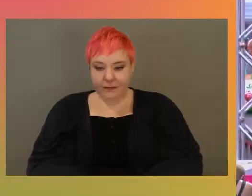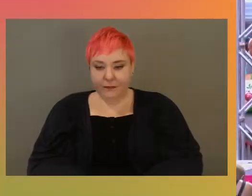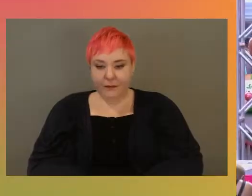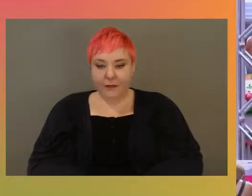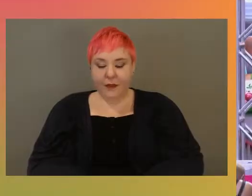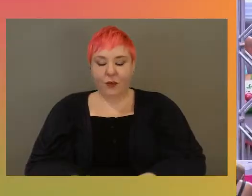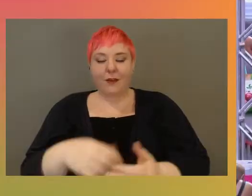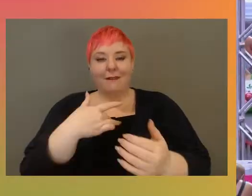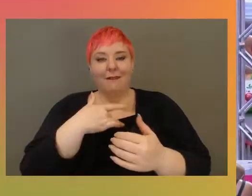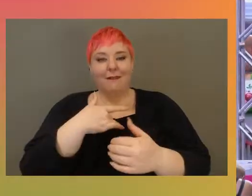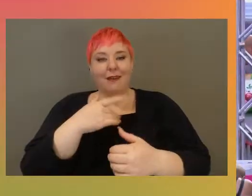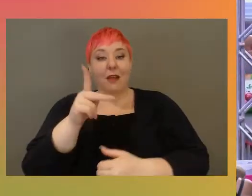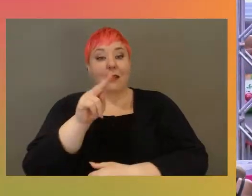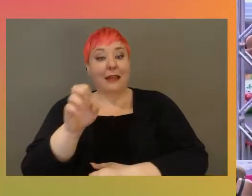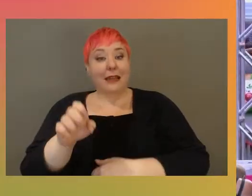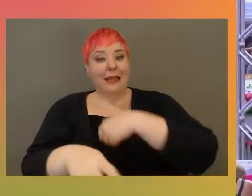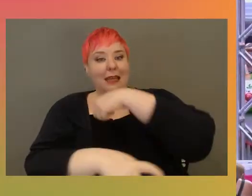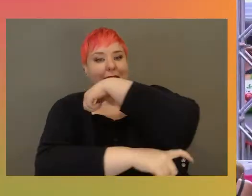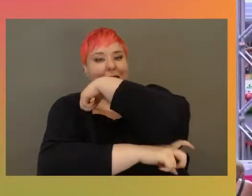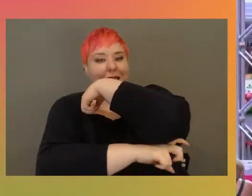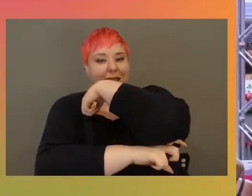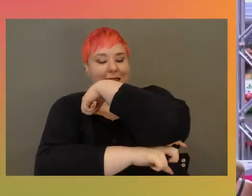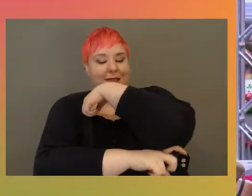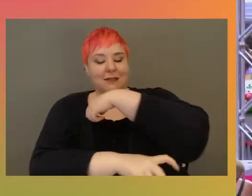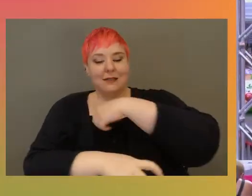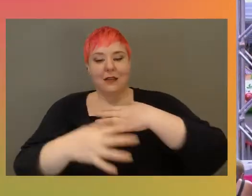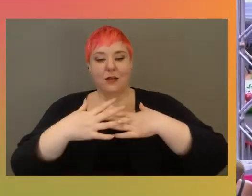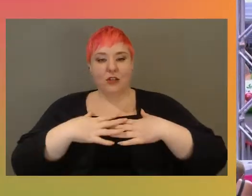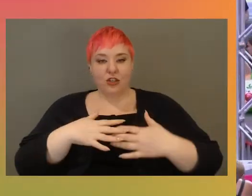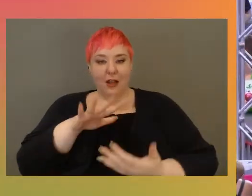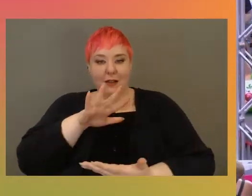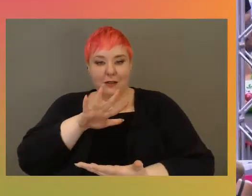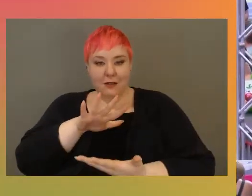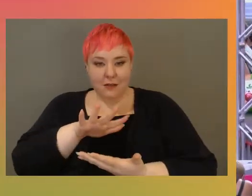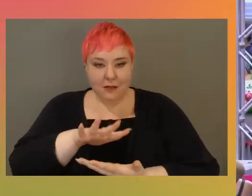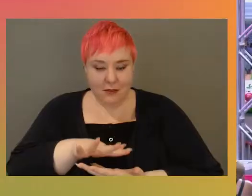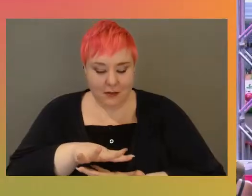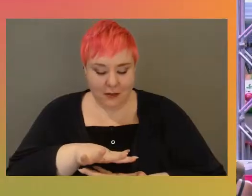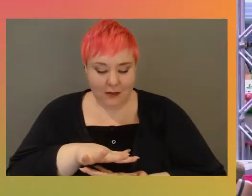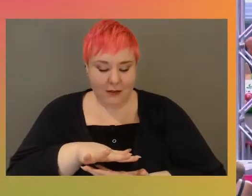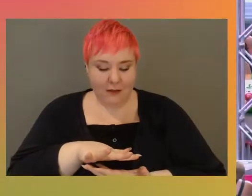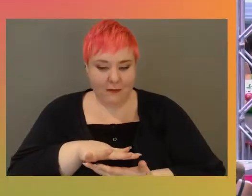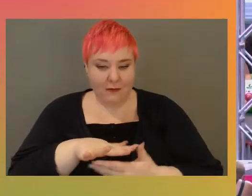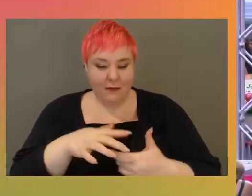HEAD DOWN.